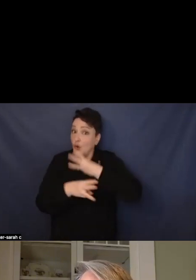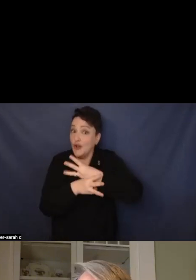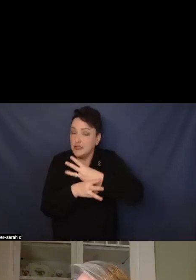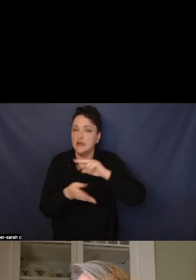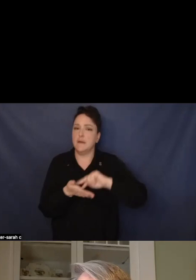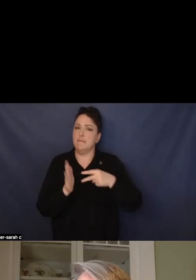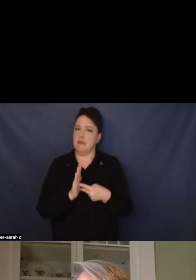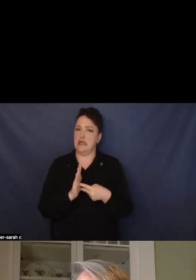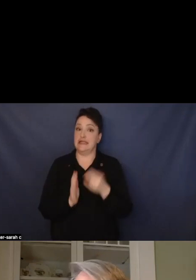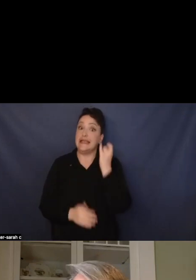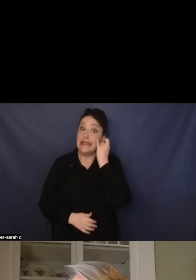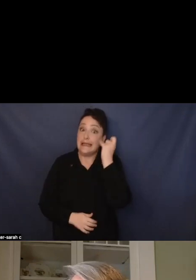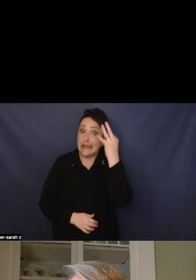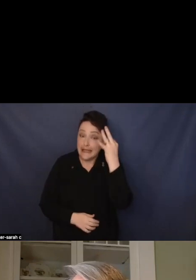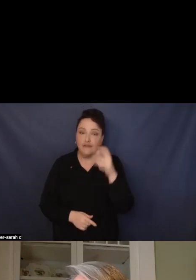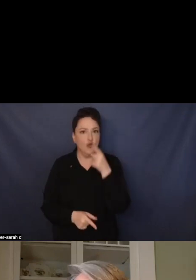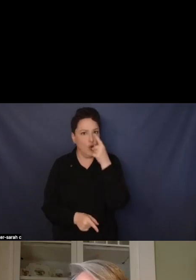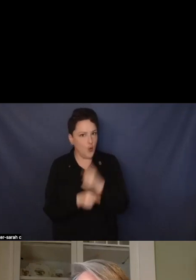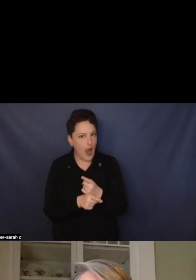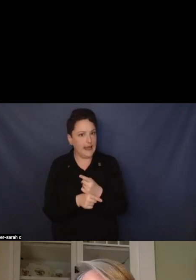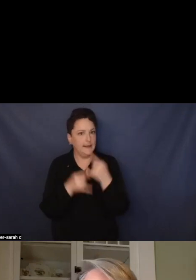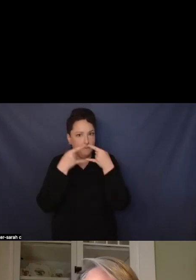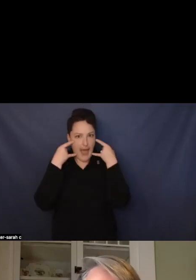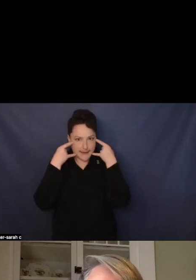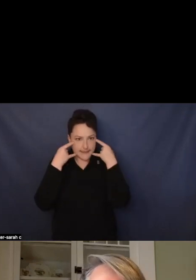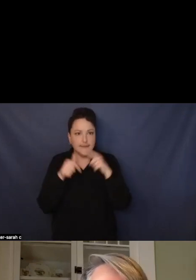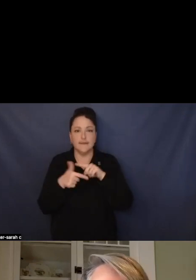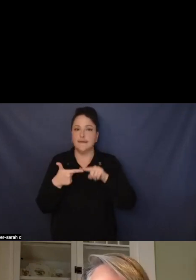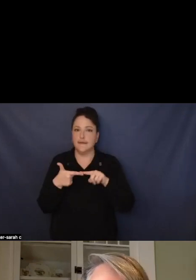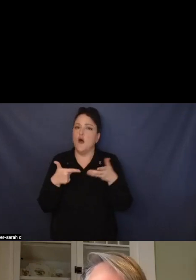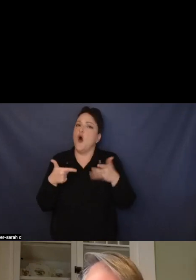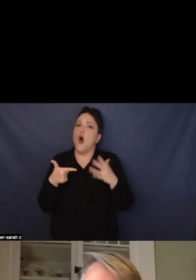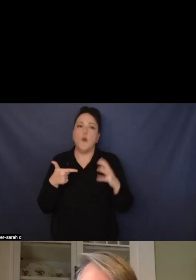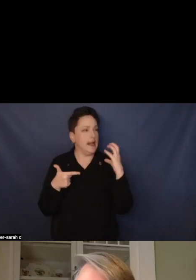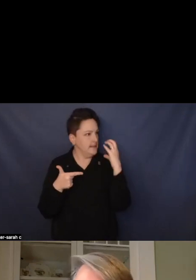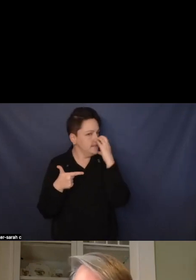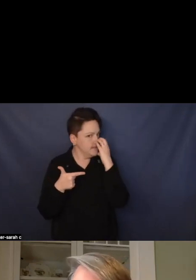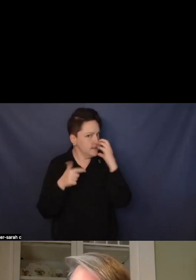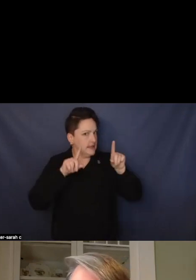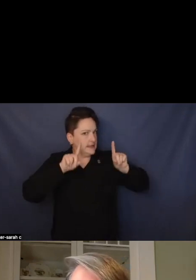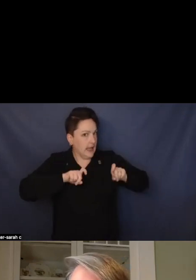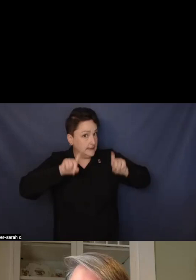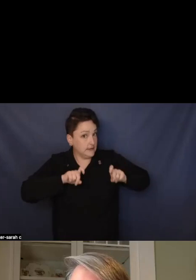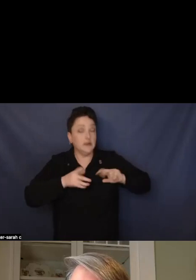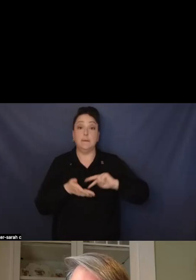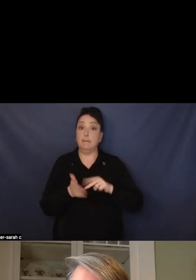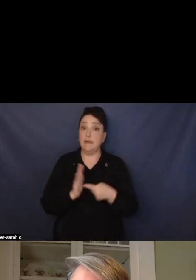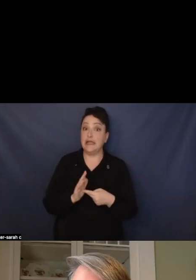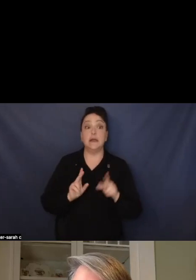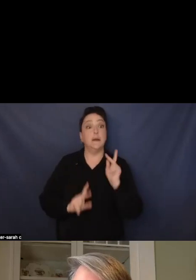correct one that has been fit tested. People who work in scientific labs where these are required